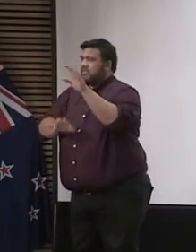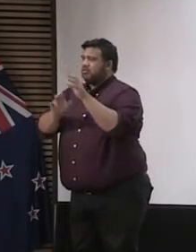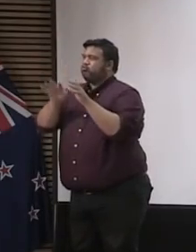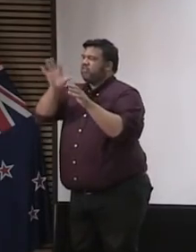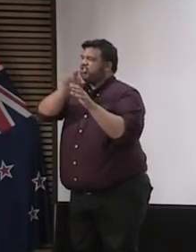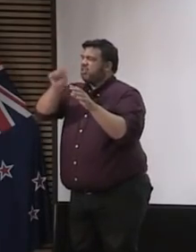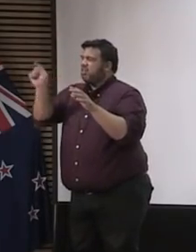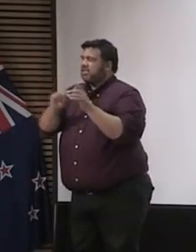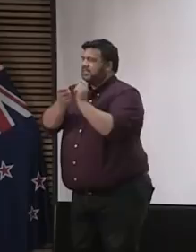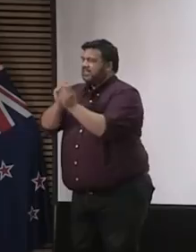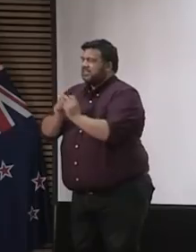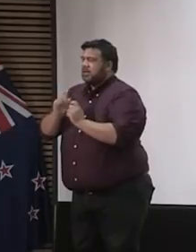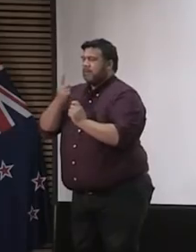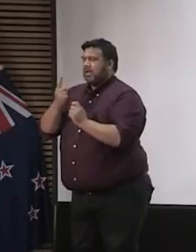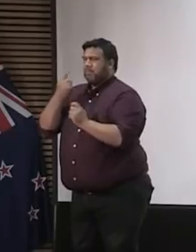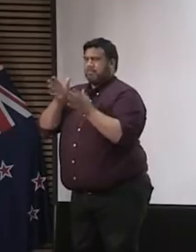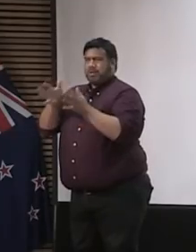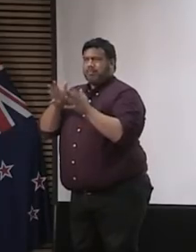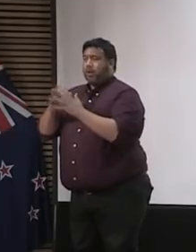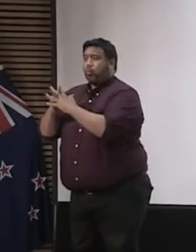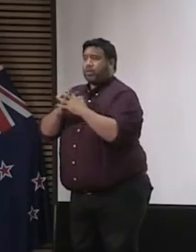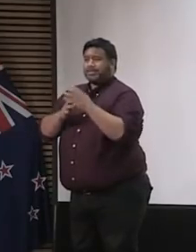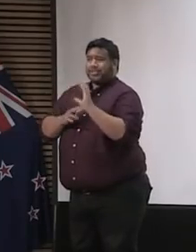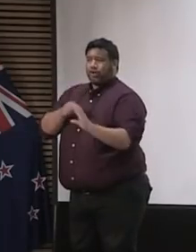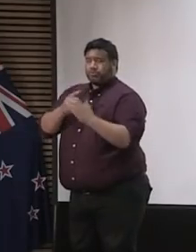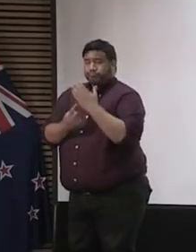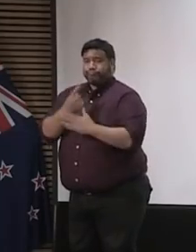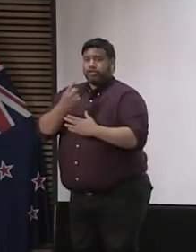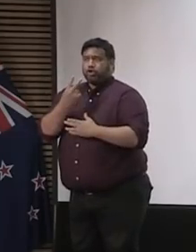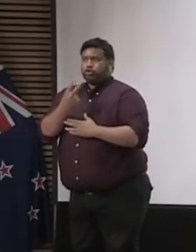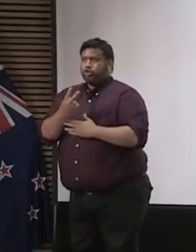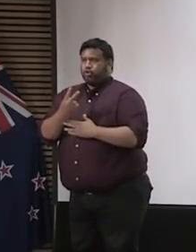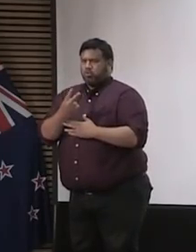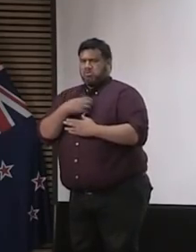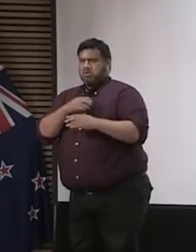I'mnot sure what the two mysterycases are. Are they recentcases?